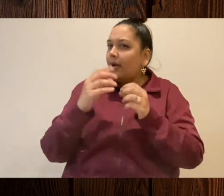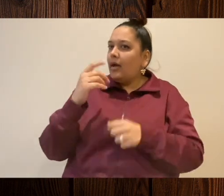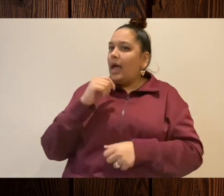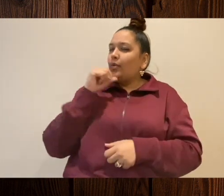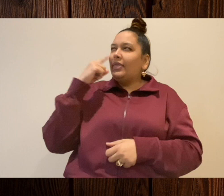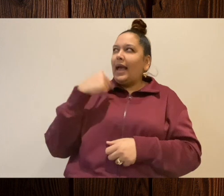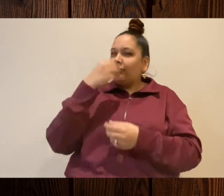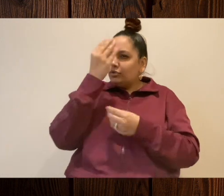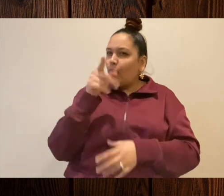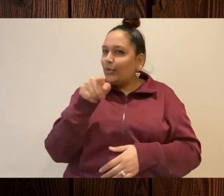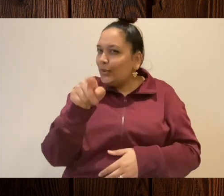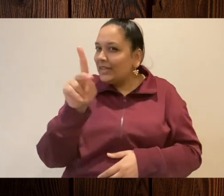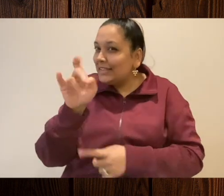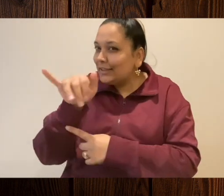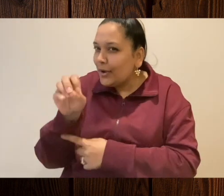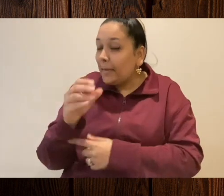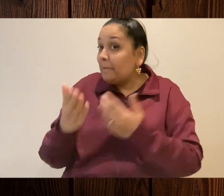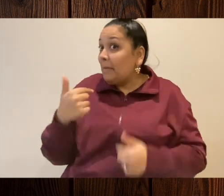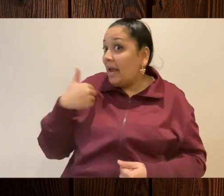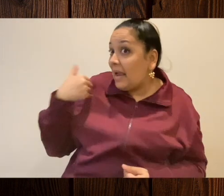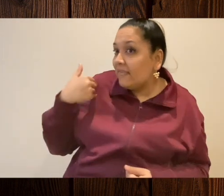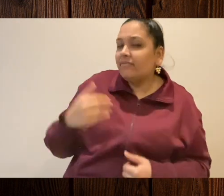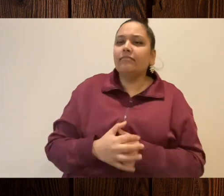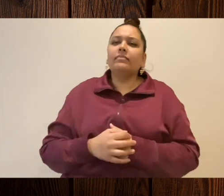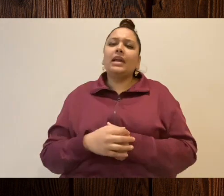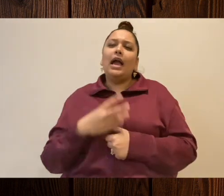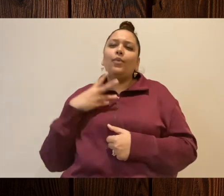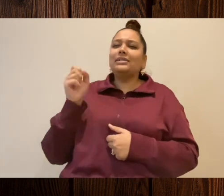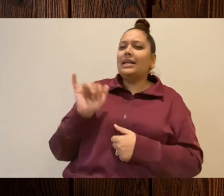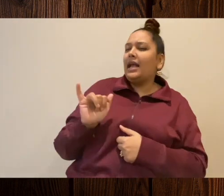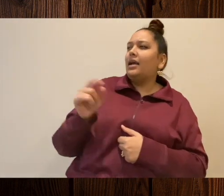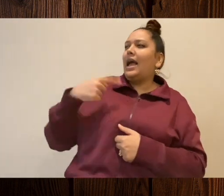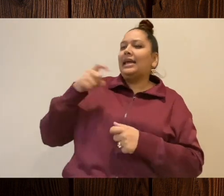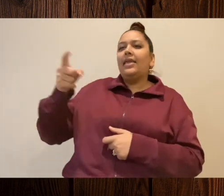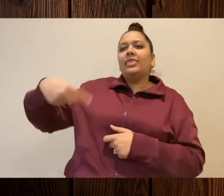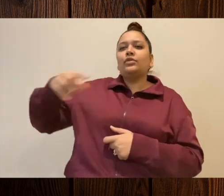opinion. So that is (am I even straying off of the question?) I